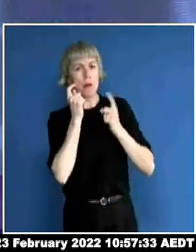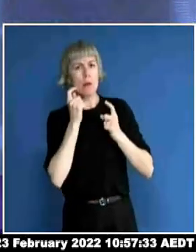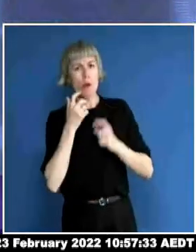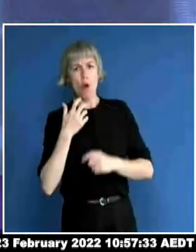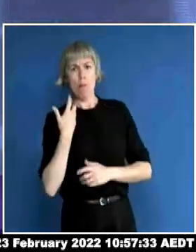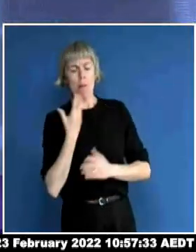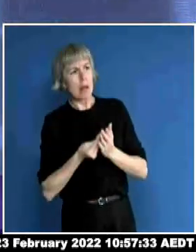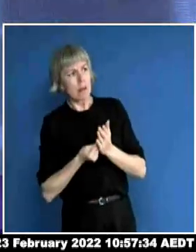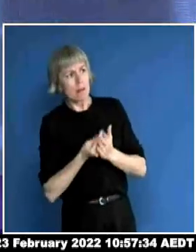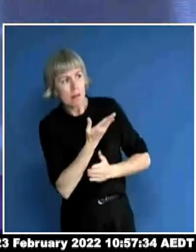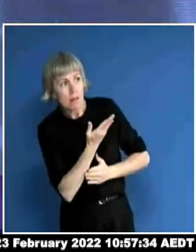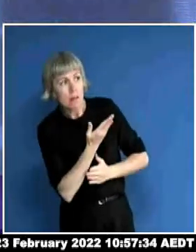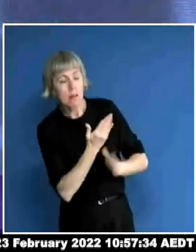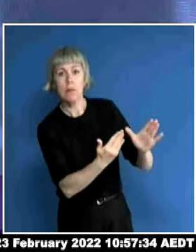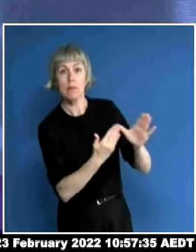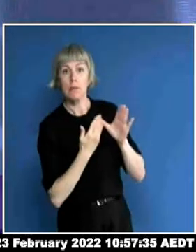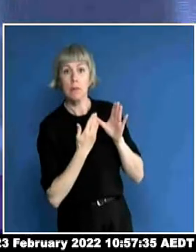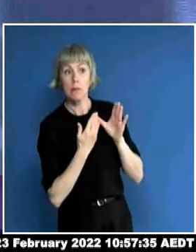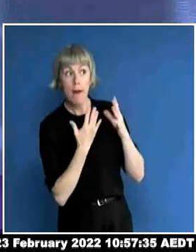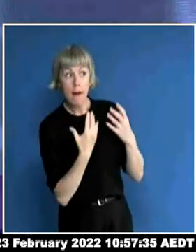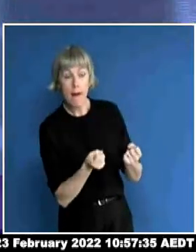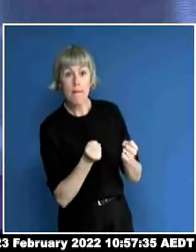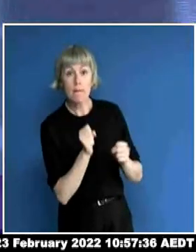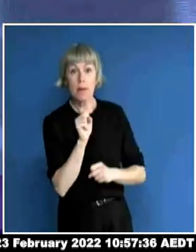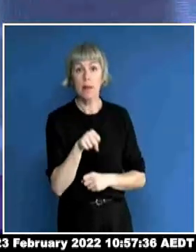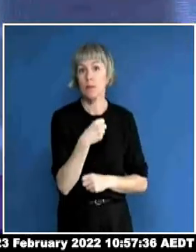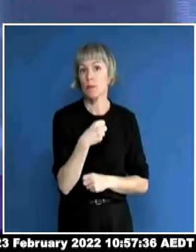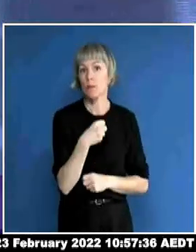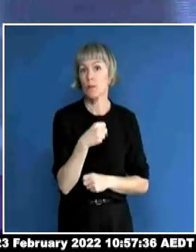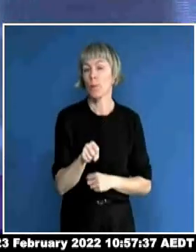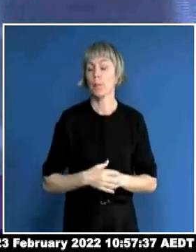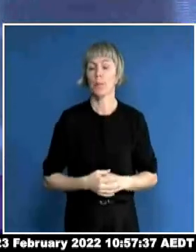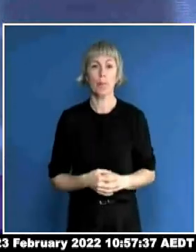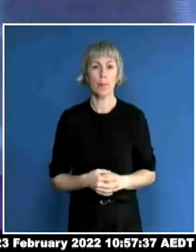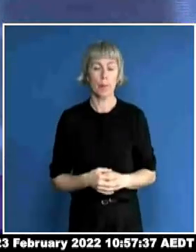We will also examine a range of matters regarding the operations of the BusyBeans